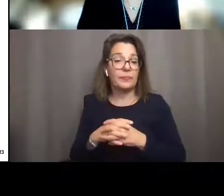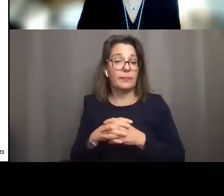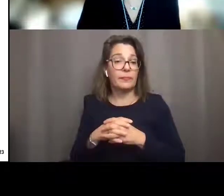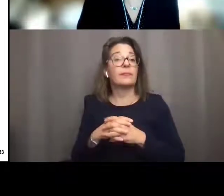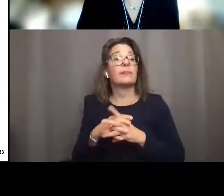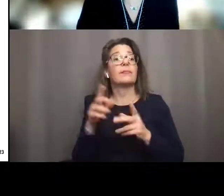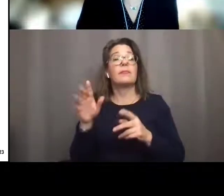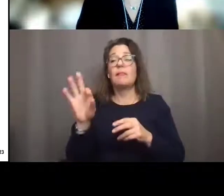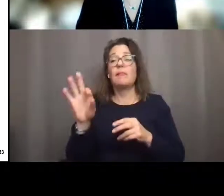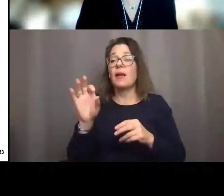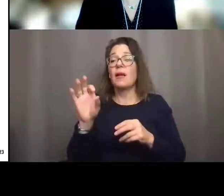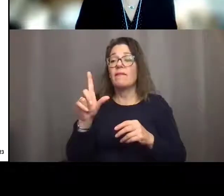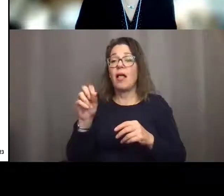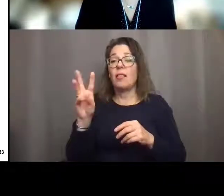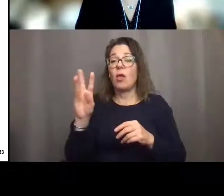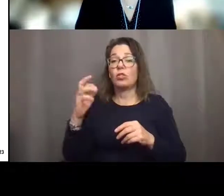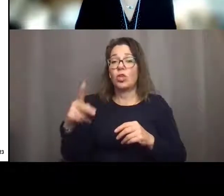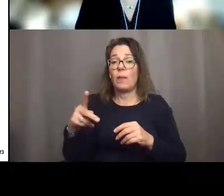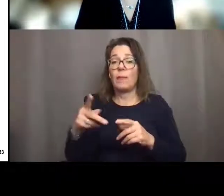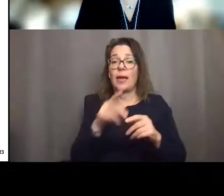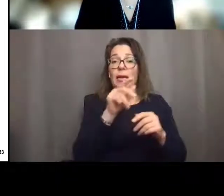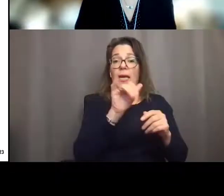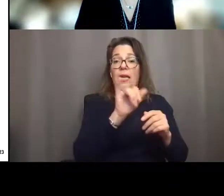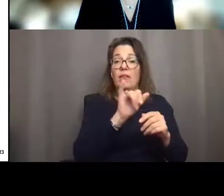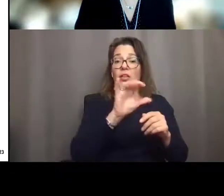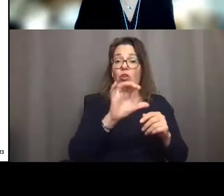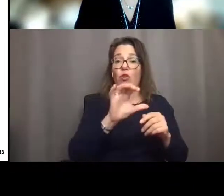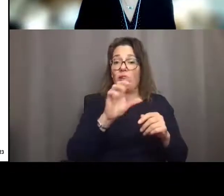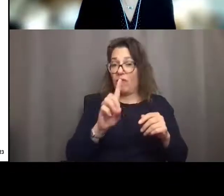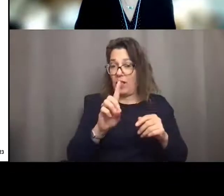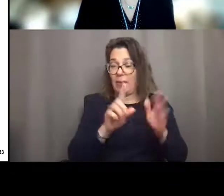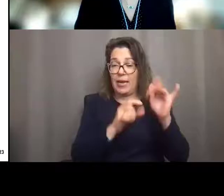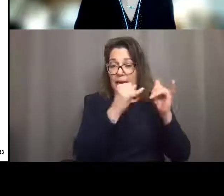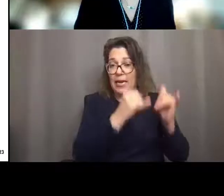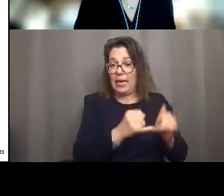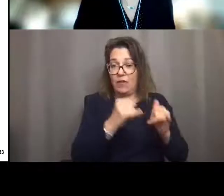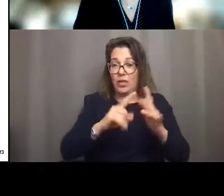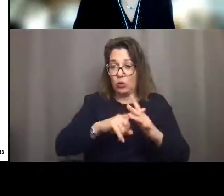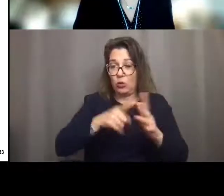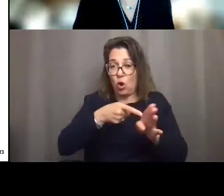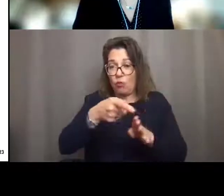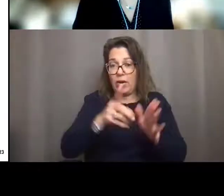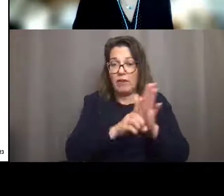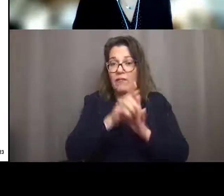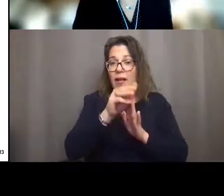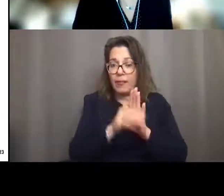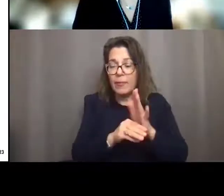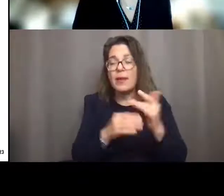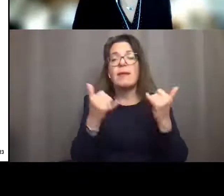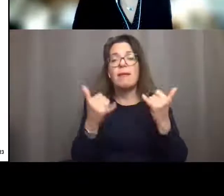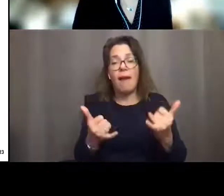and individual career development, starting last year they now are required to address